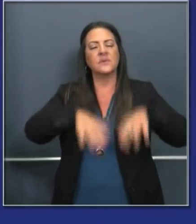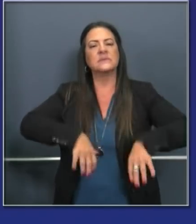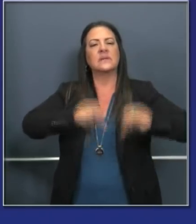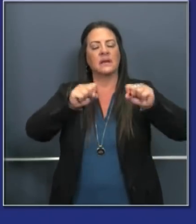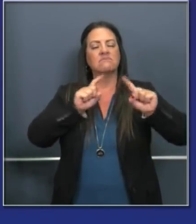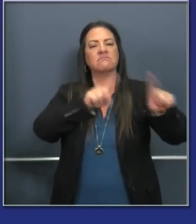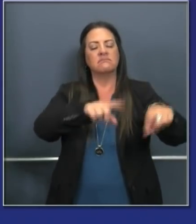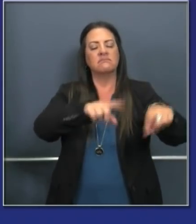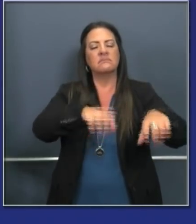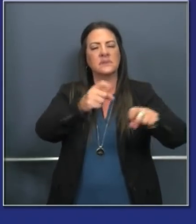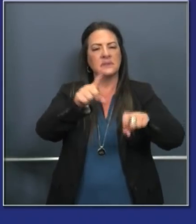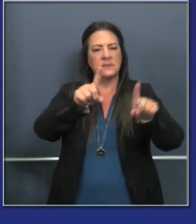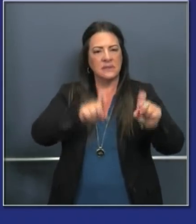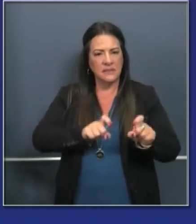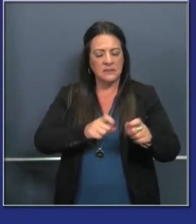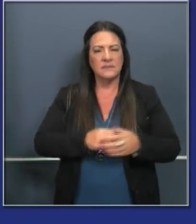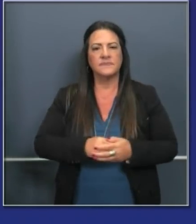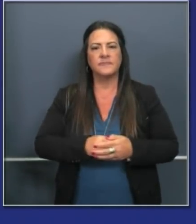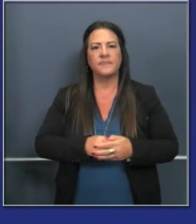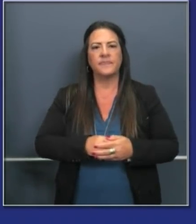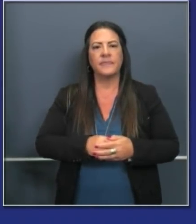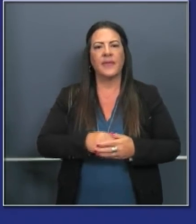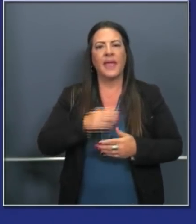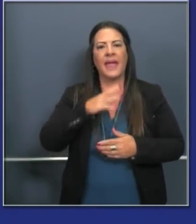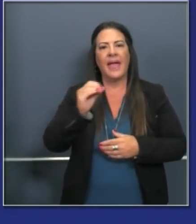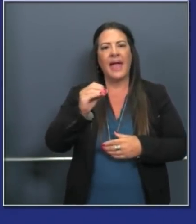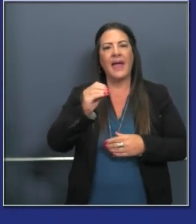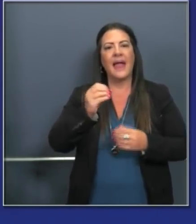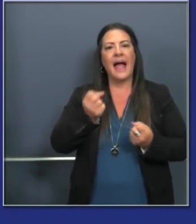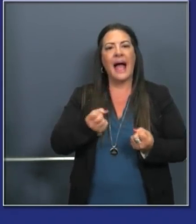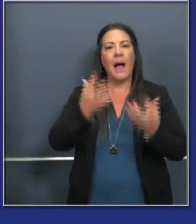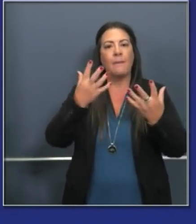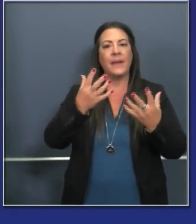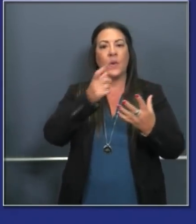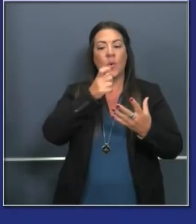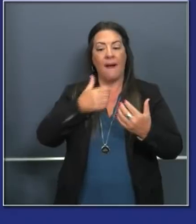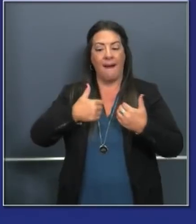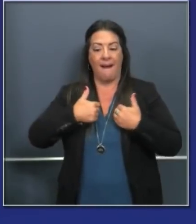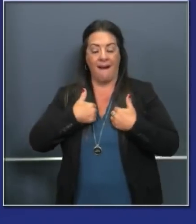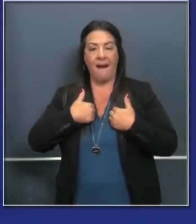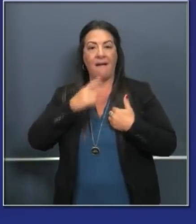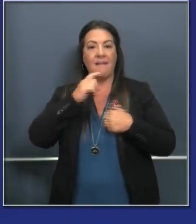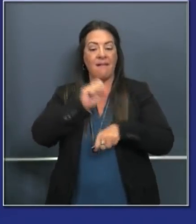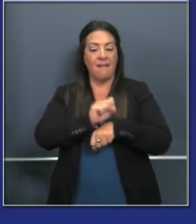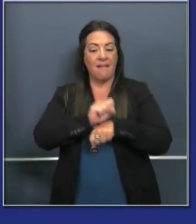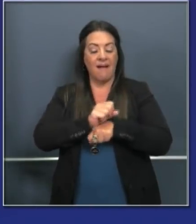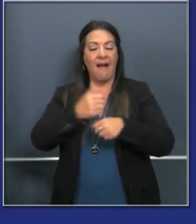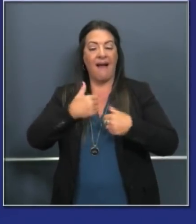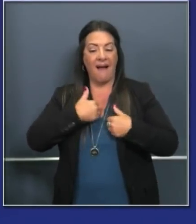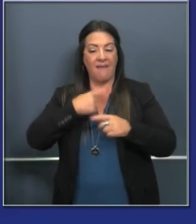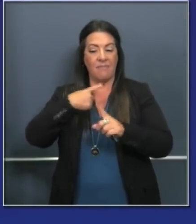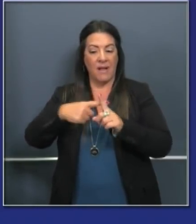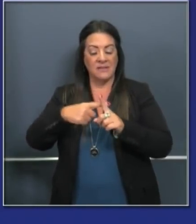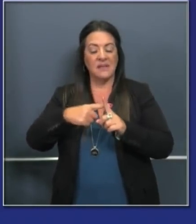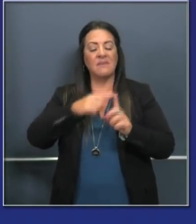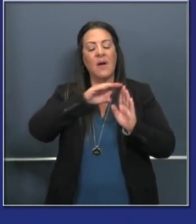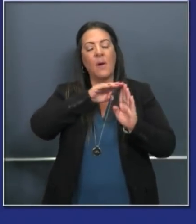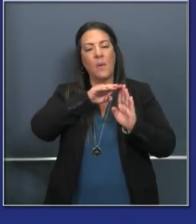WE HAVE SIGNIFICANTLY INCREASED THE RAMP OF TESTING AND YOU'VE SEEN A SIGNIFICANT